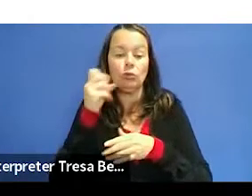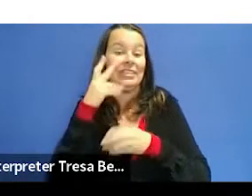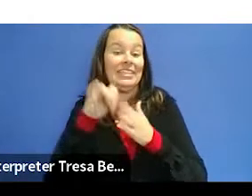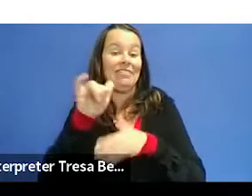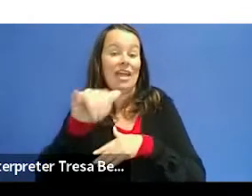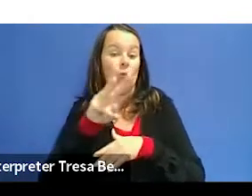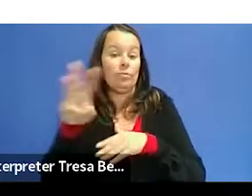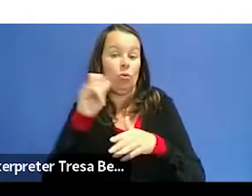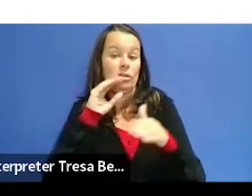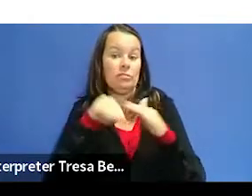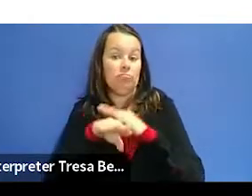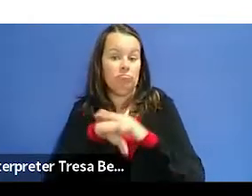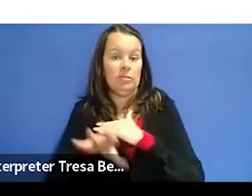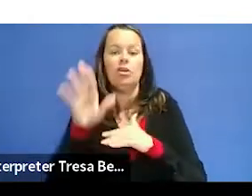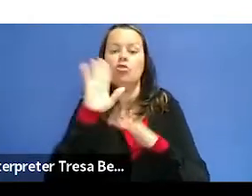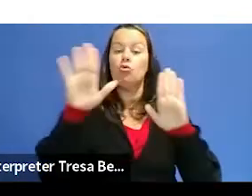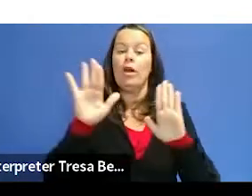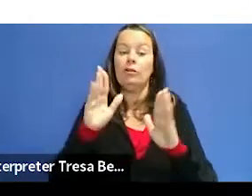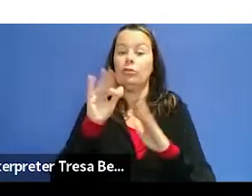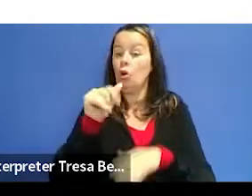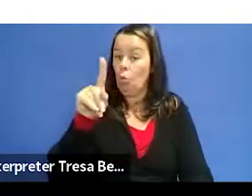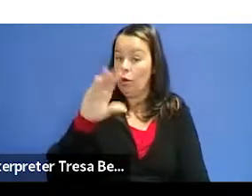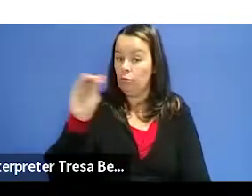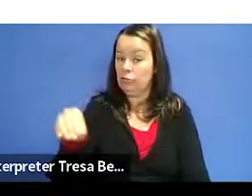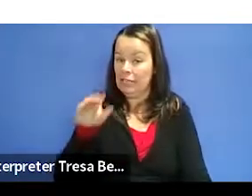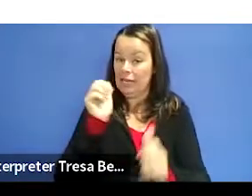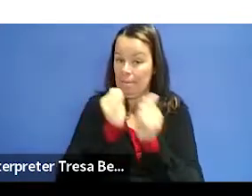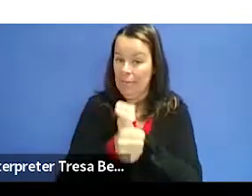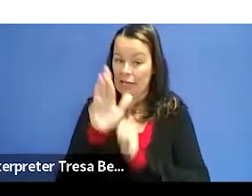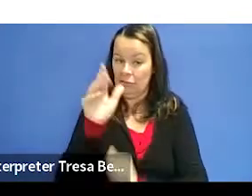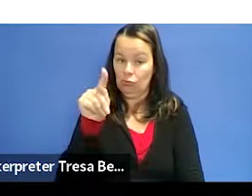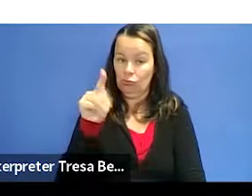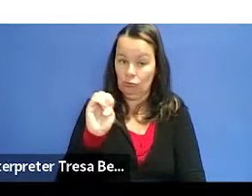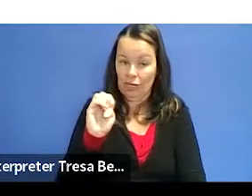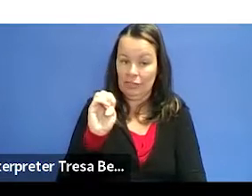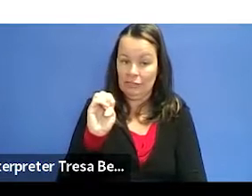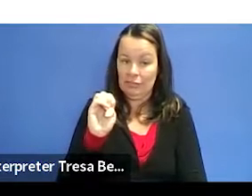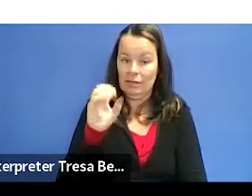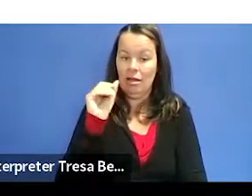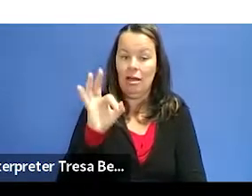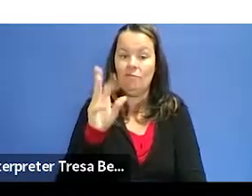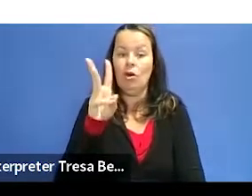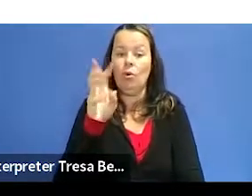In great news, we had 100% pass rate of websites of document language attribute tests.